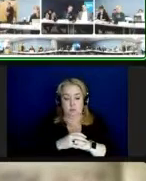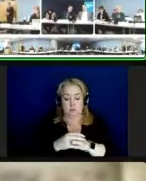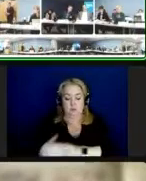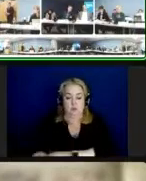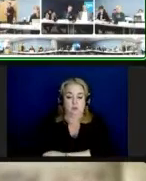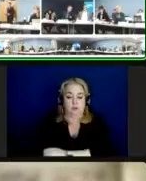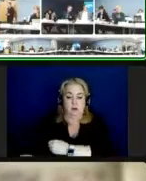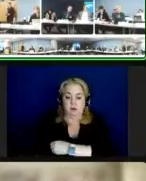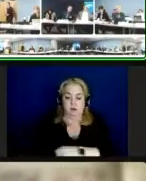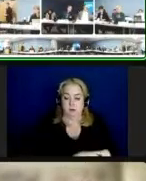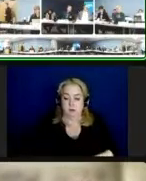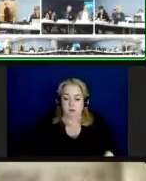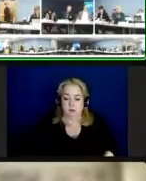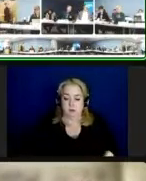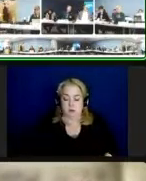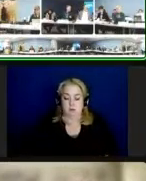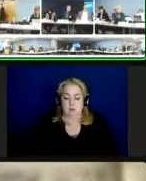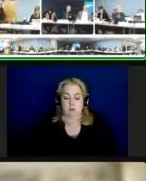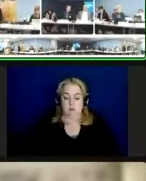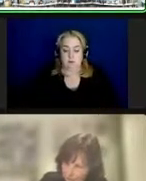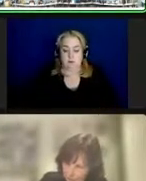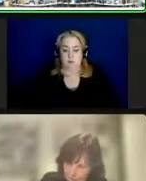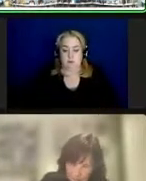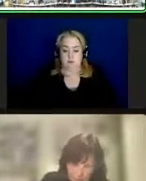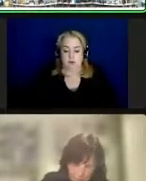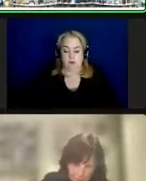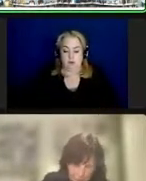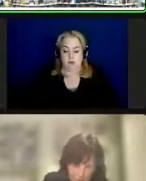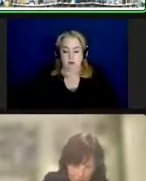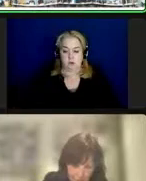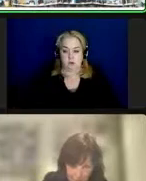TURNOVER IN LOS ANGELES ALSO